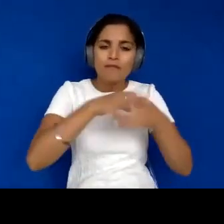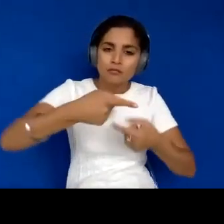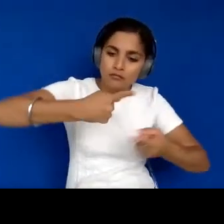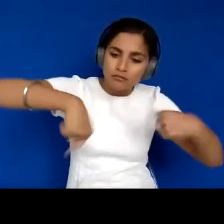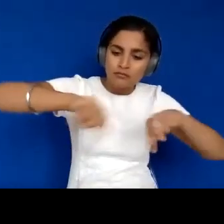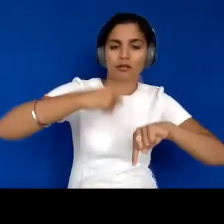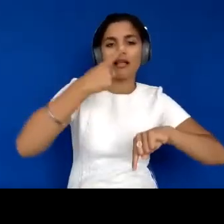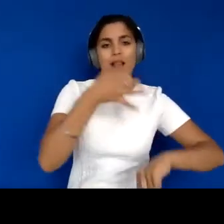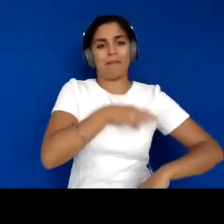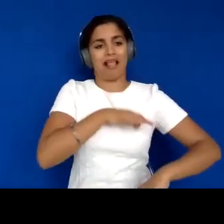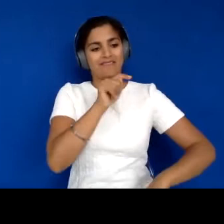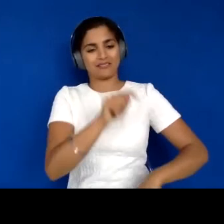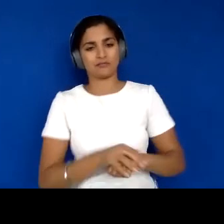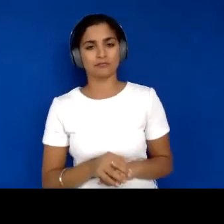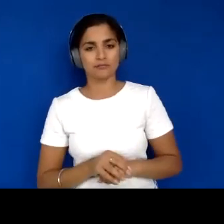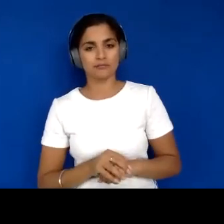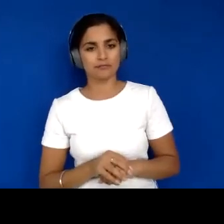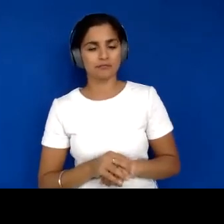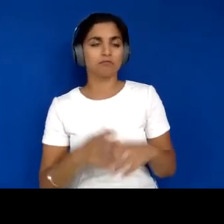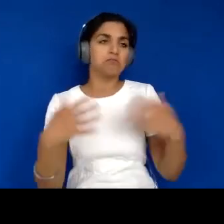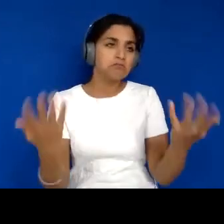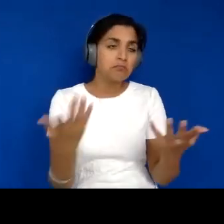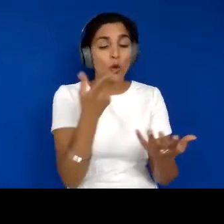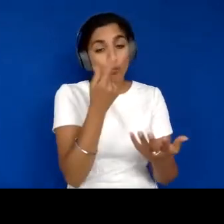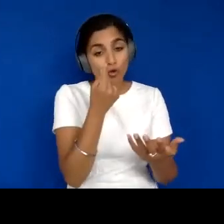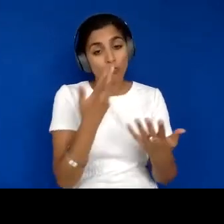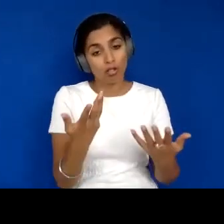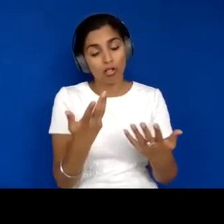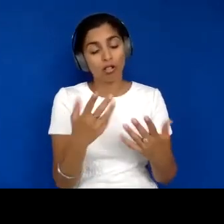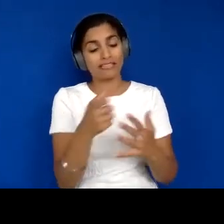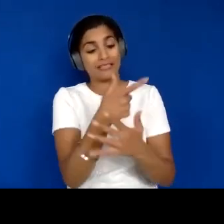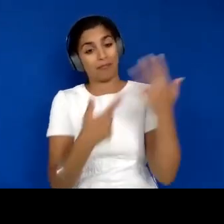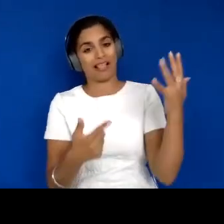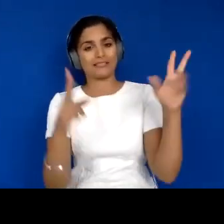it can be said that disability is foreign and does not pertain to the